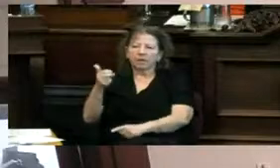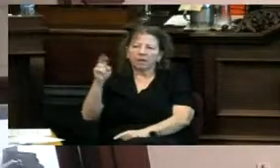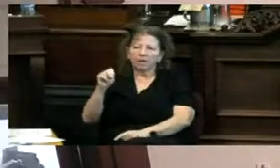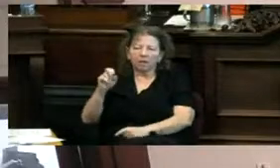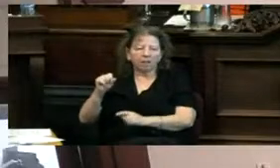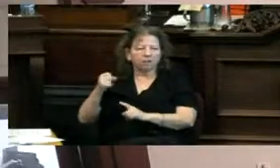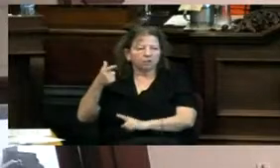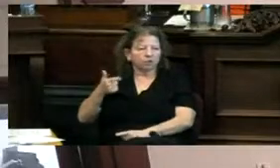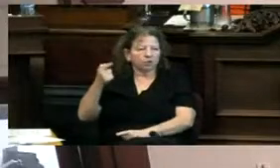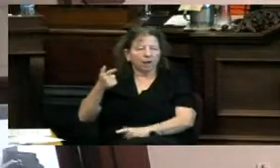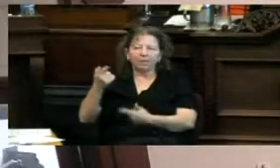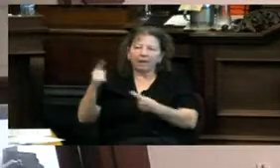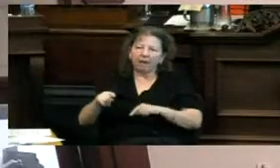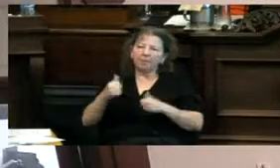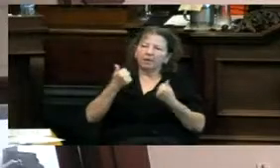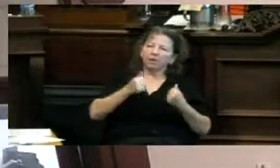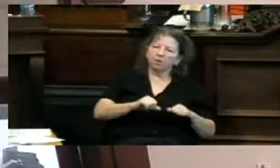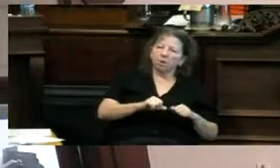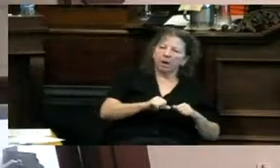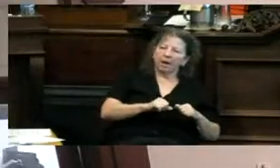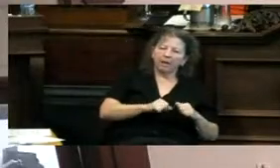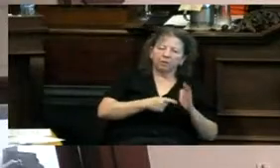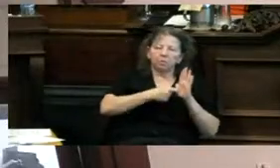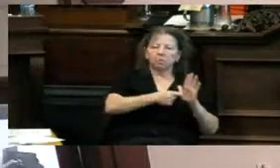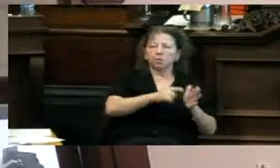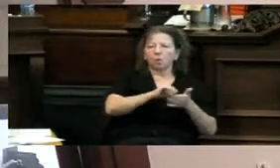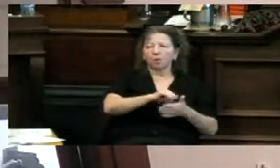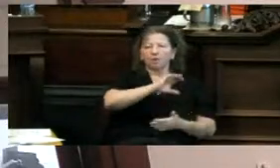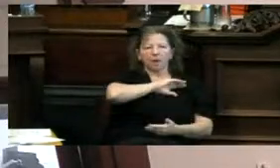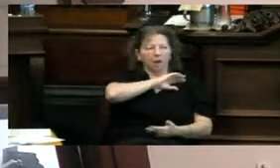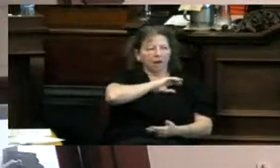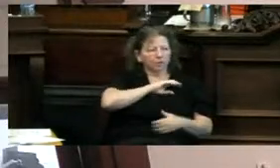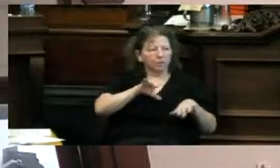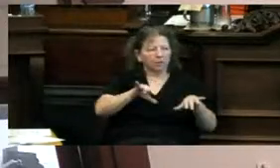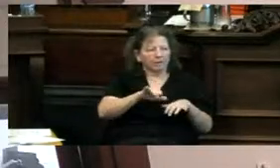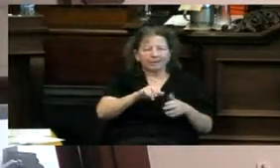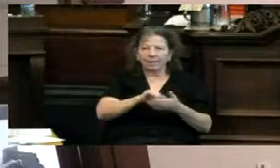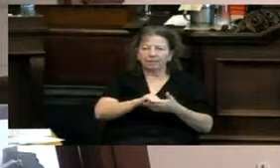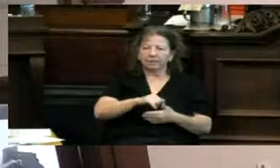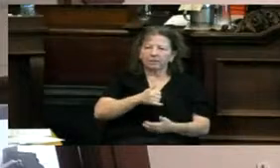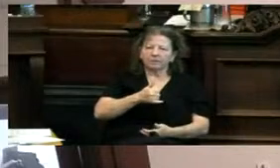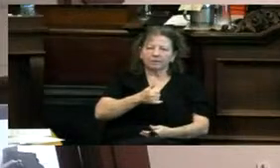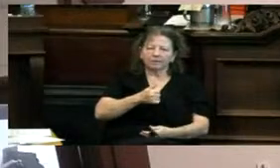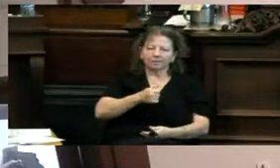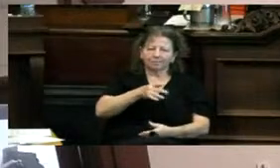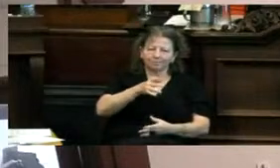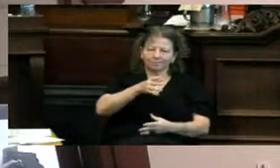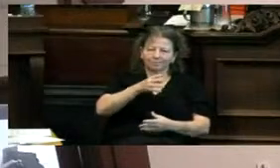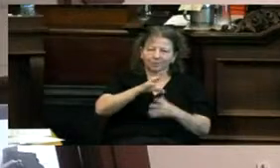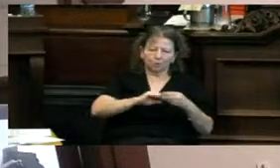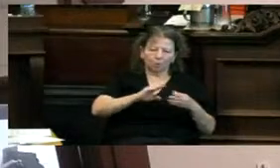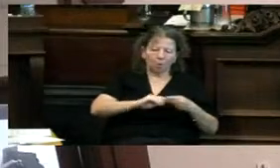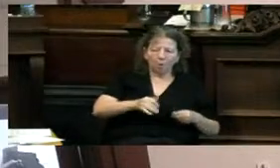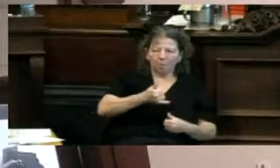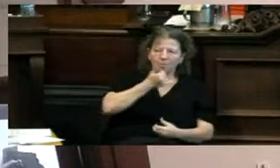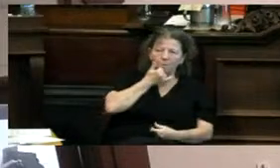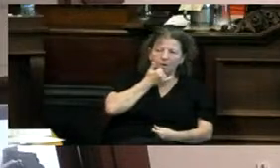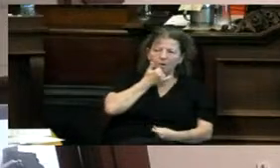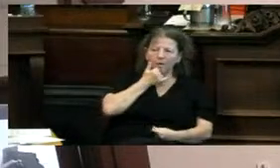number of gunshots that went off